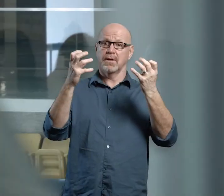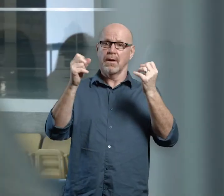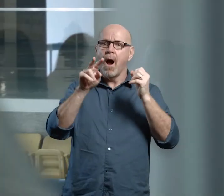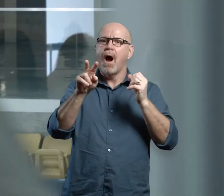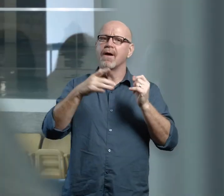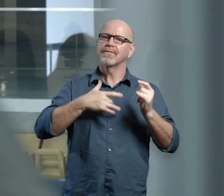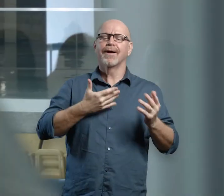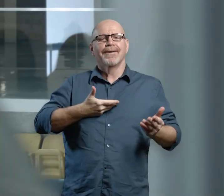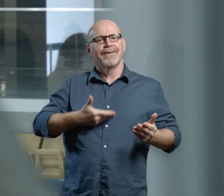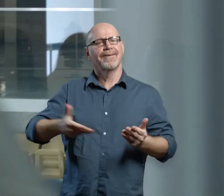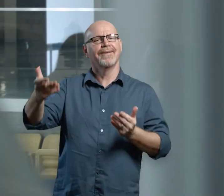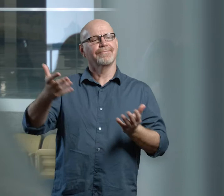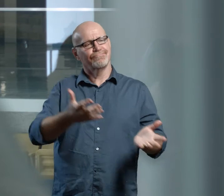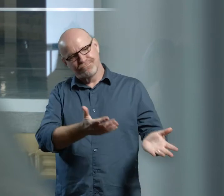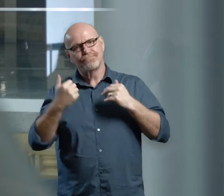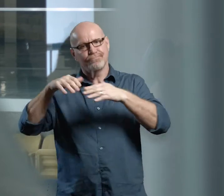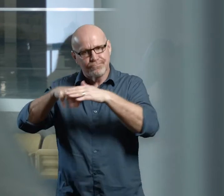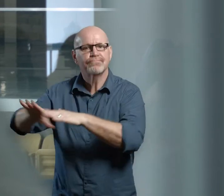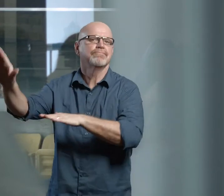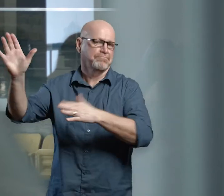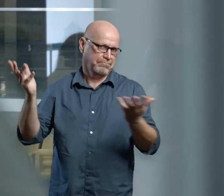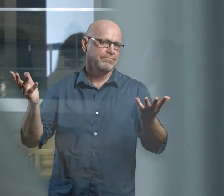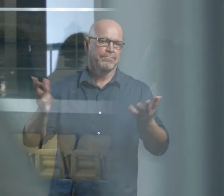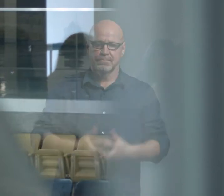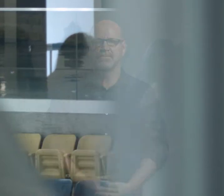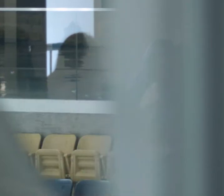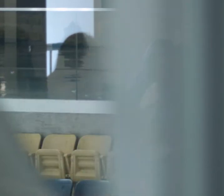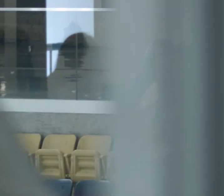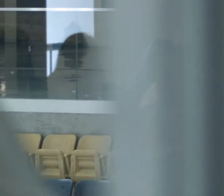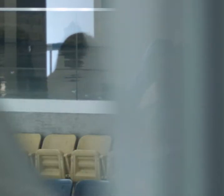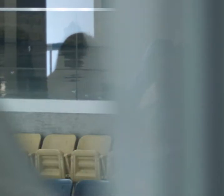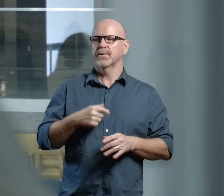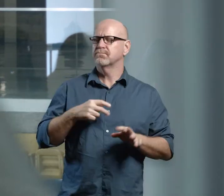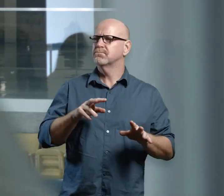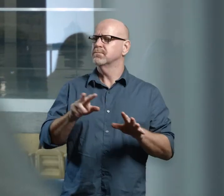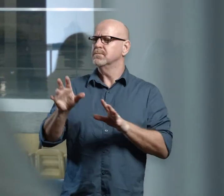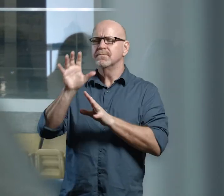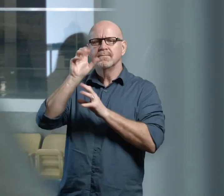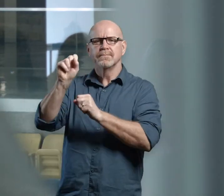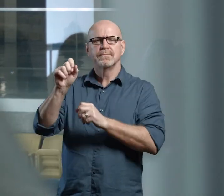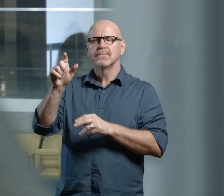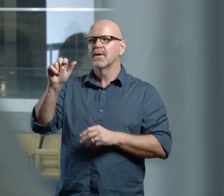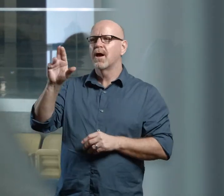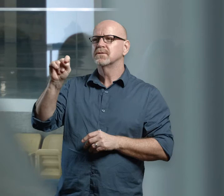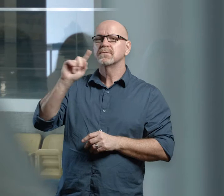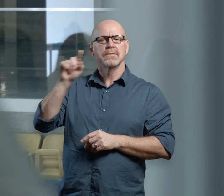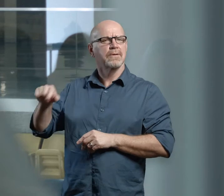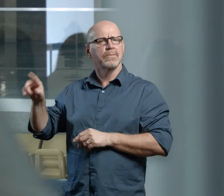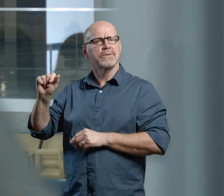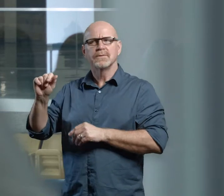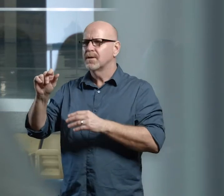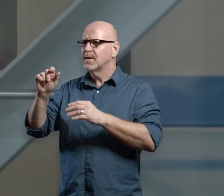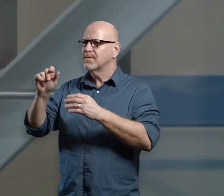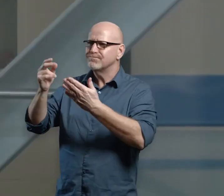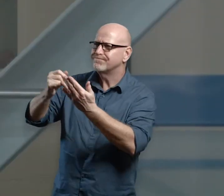And so for me, what attracted me to disability art, the sense that I was desired, is what